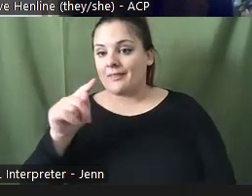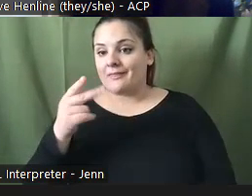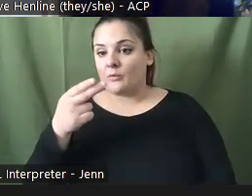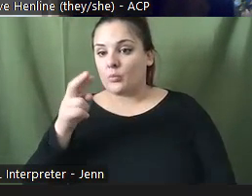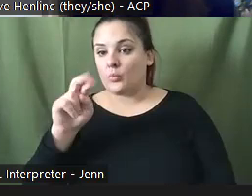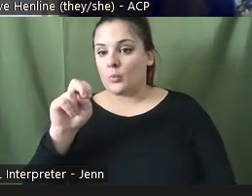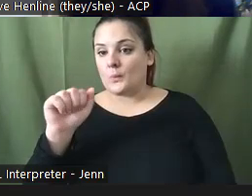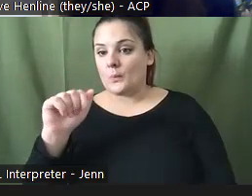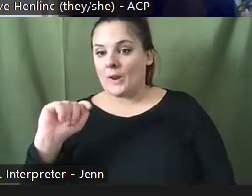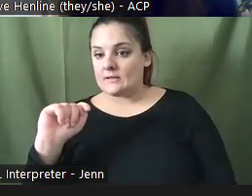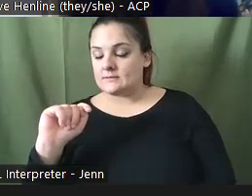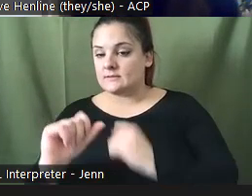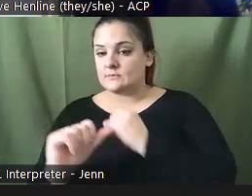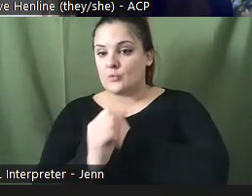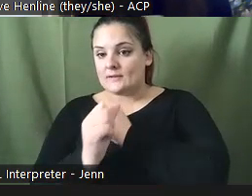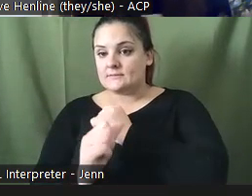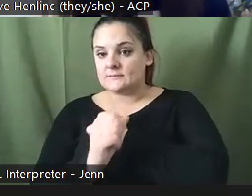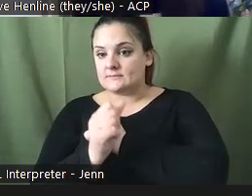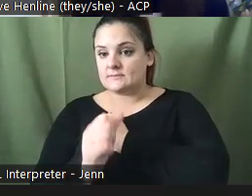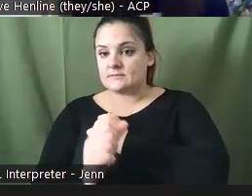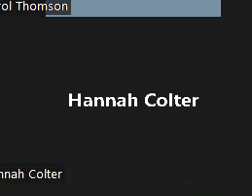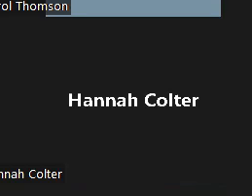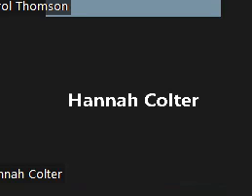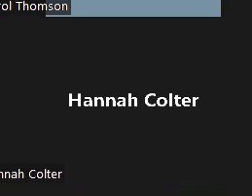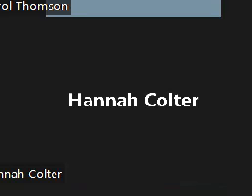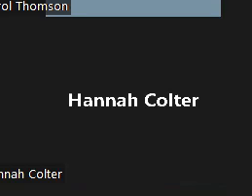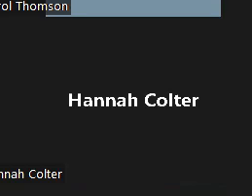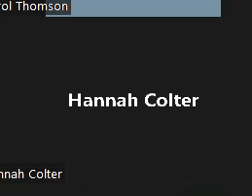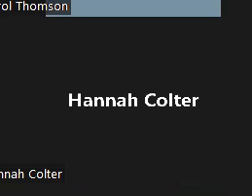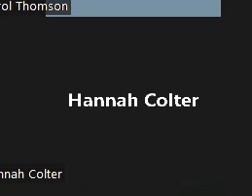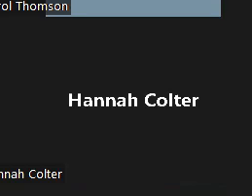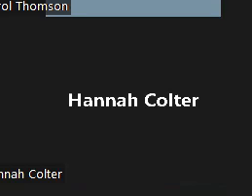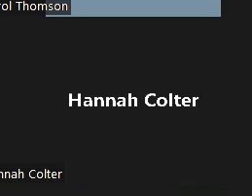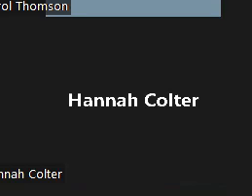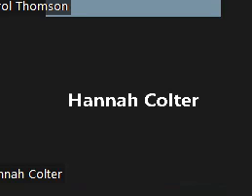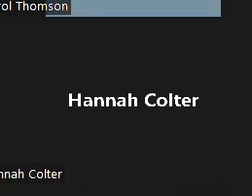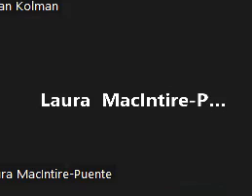could have absolutely occurred and be the actual violence that's already happened, but it can also